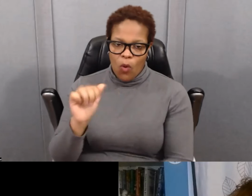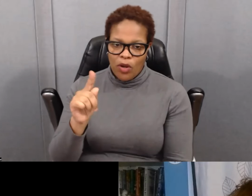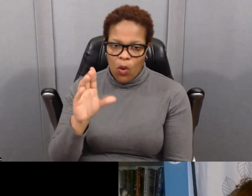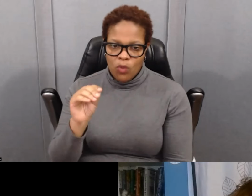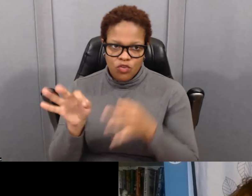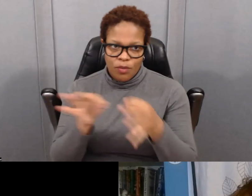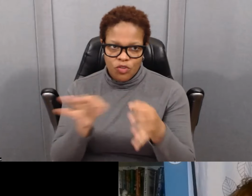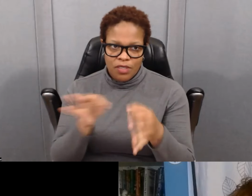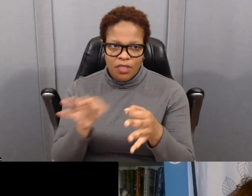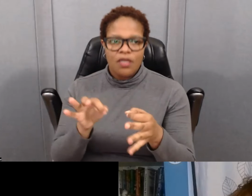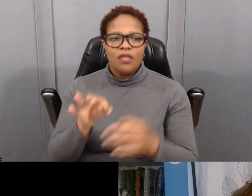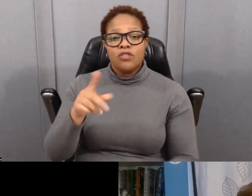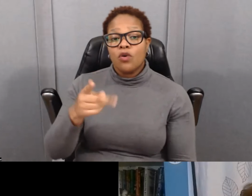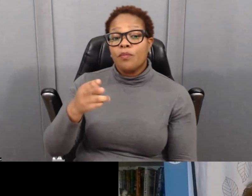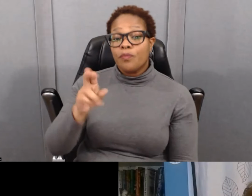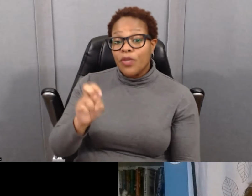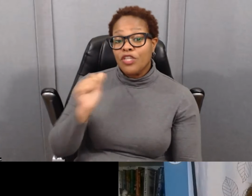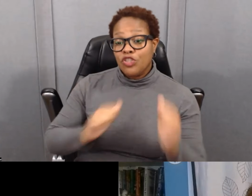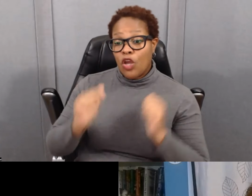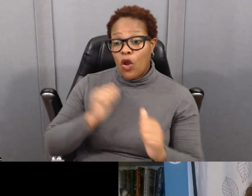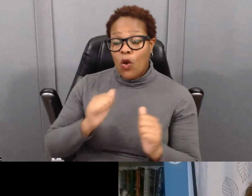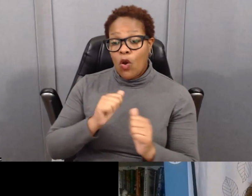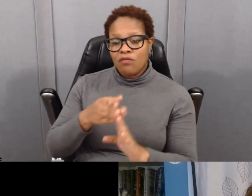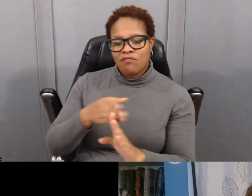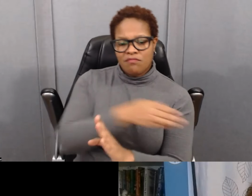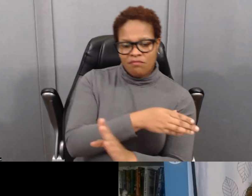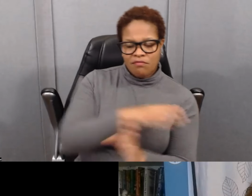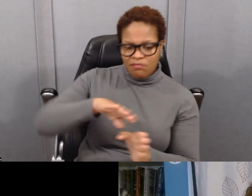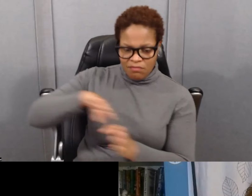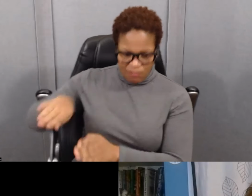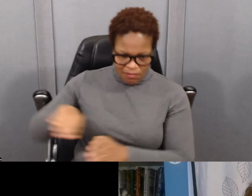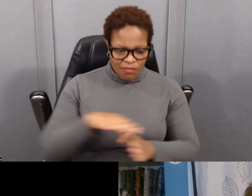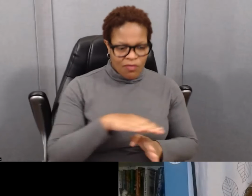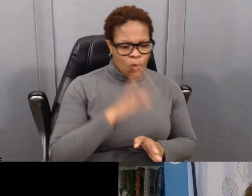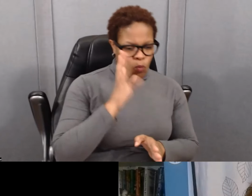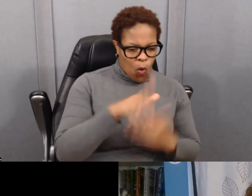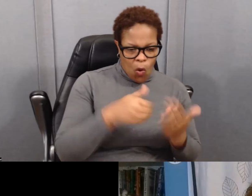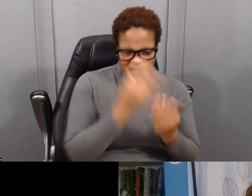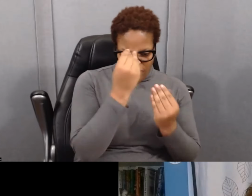So a pre-show moves away from that. A pre-show says, we're gonna give you all of this information upfront.